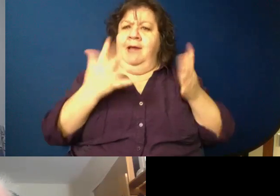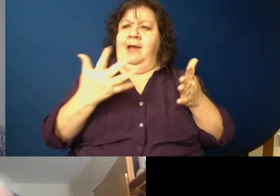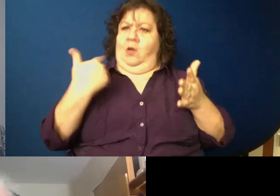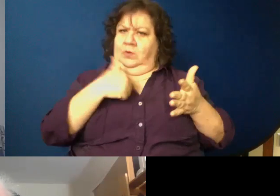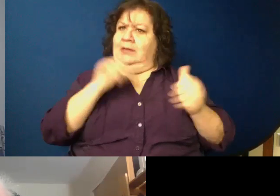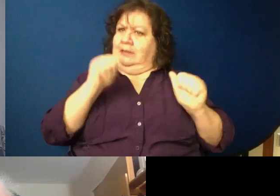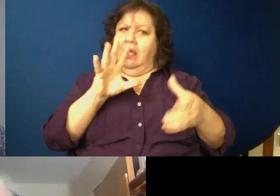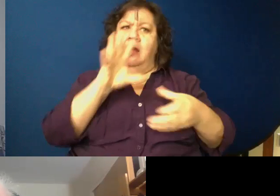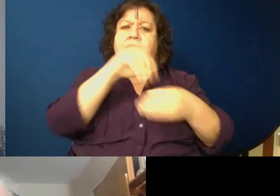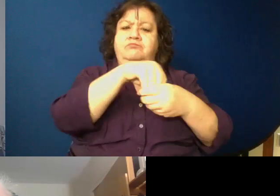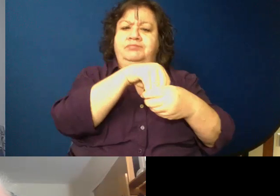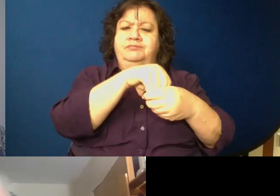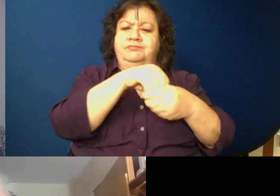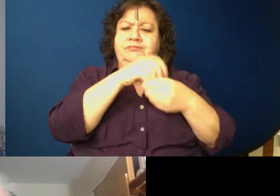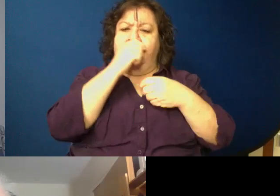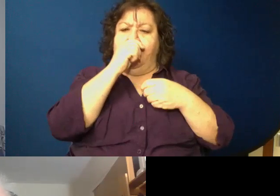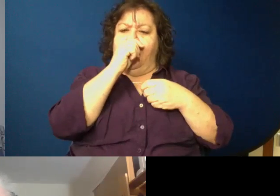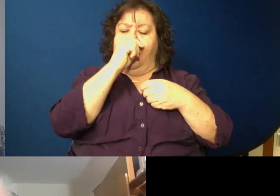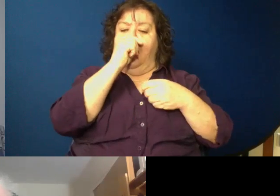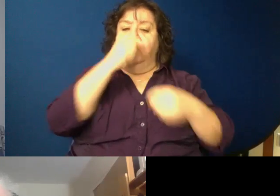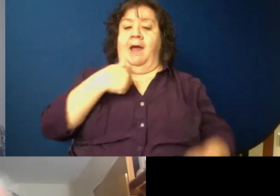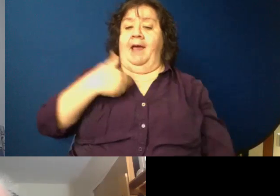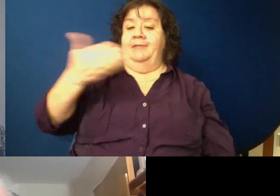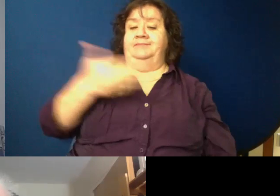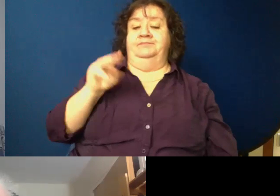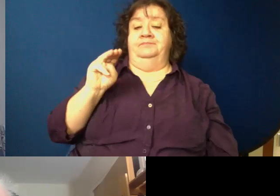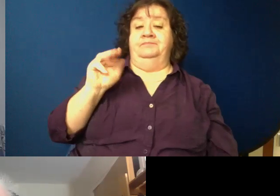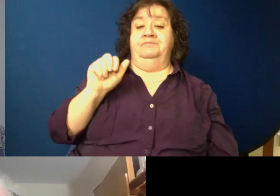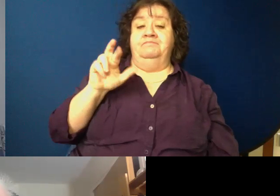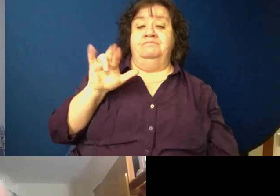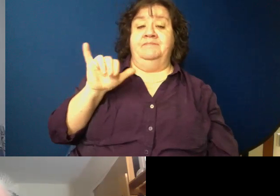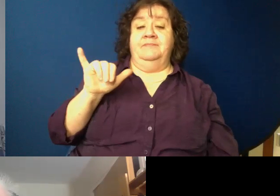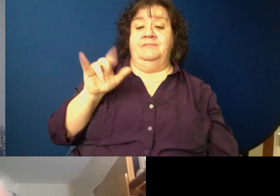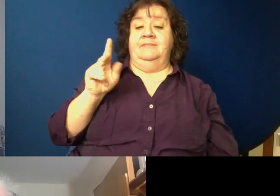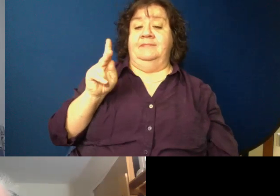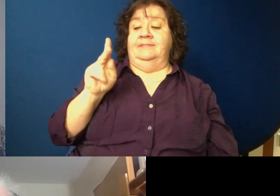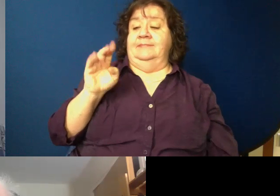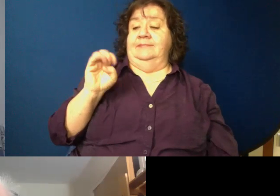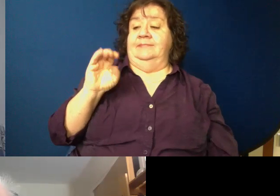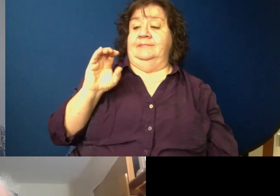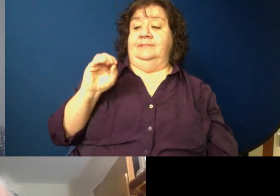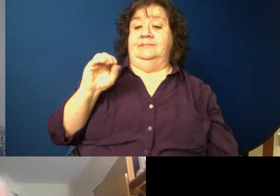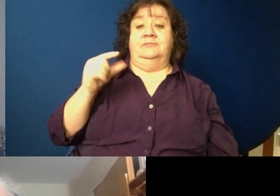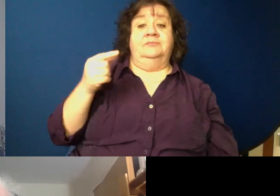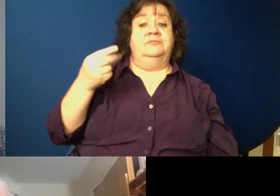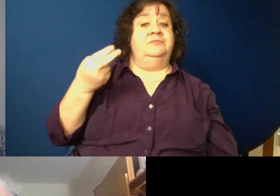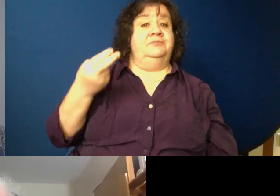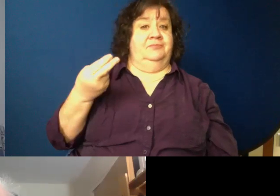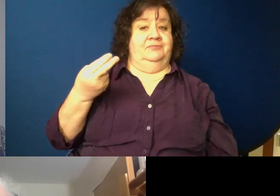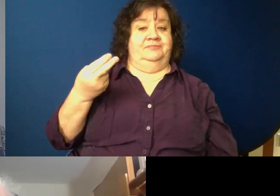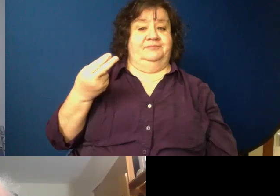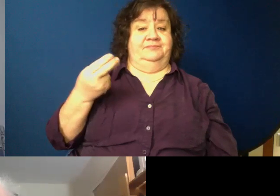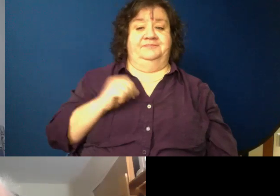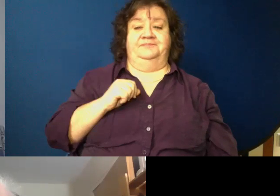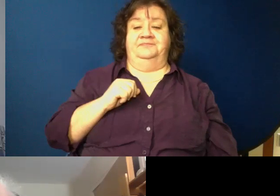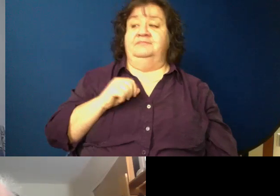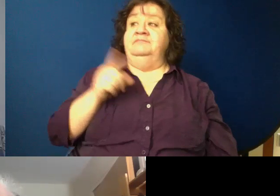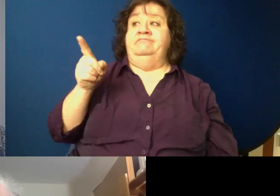from the cbm global mary has done quite a lot on bringing up and highlighting this important topic